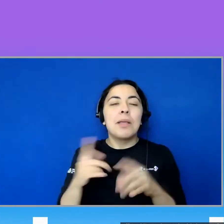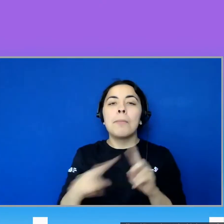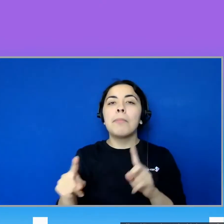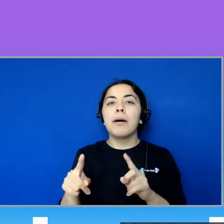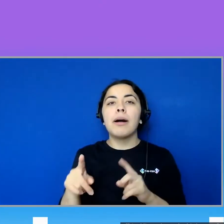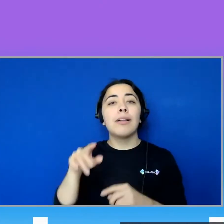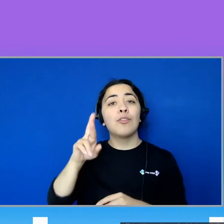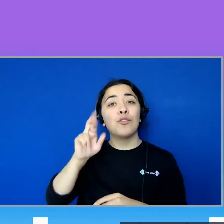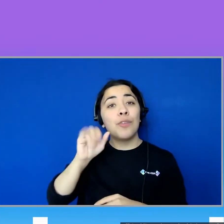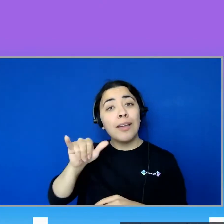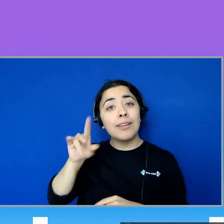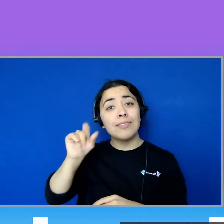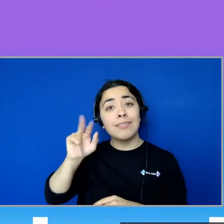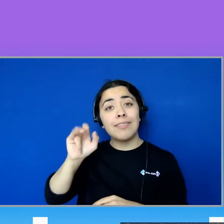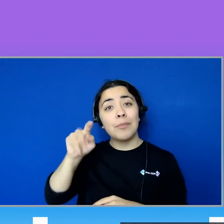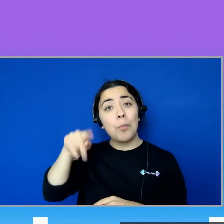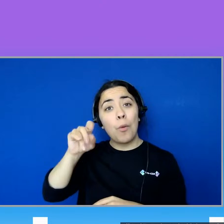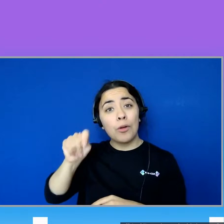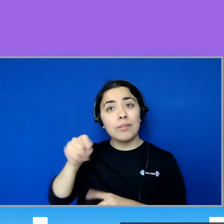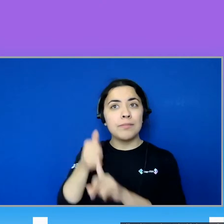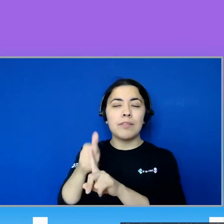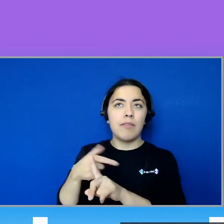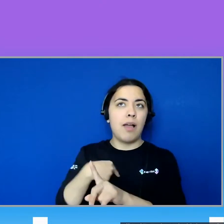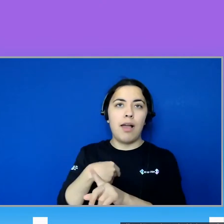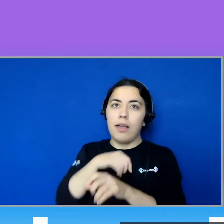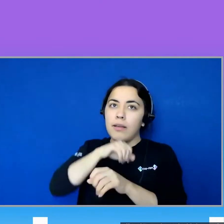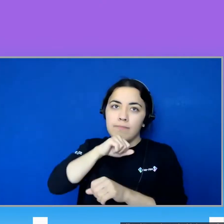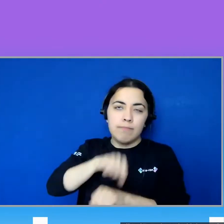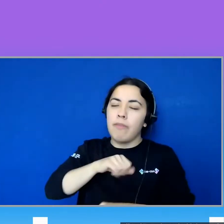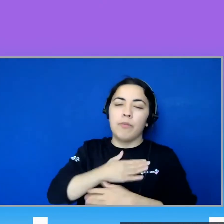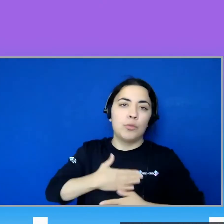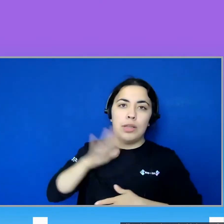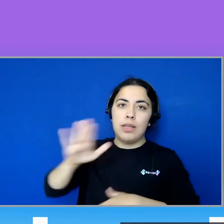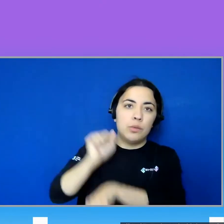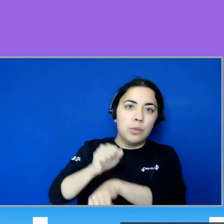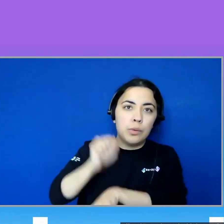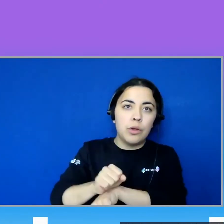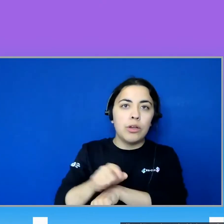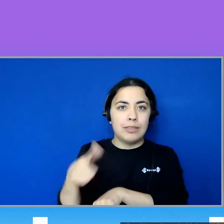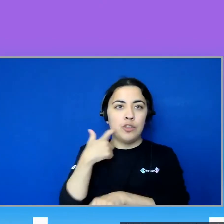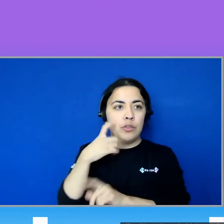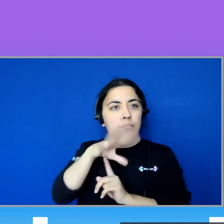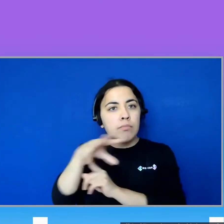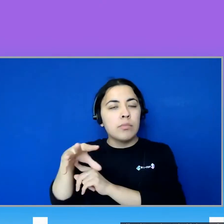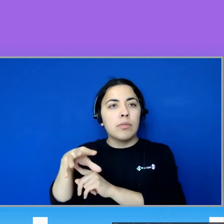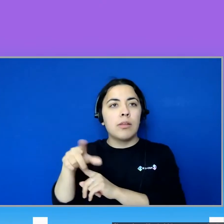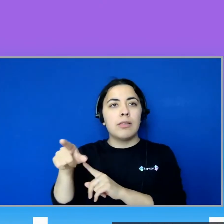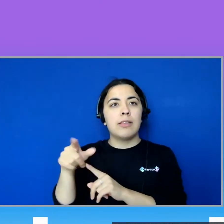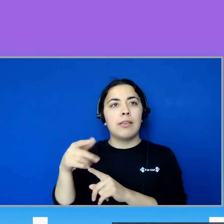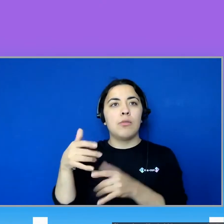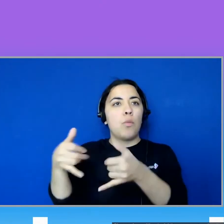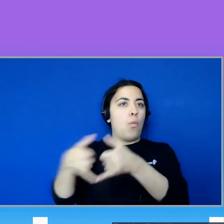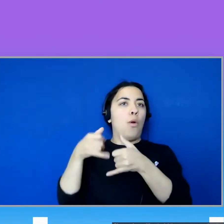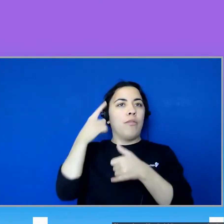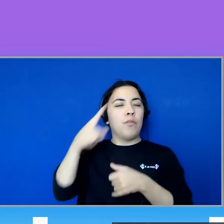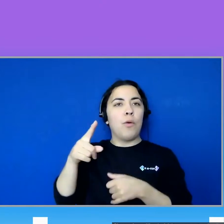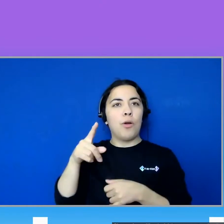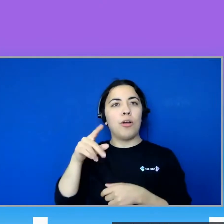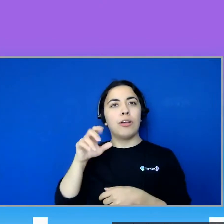filmmakers like Reed Davenport, who I really love. And he had a documentary for which he got the